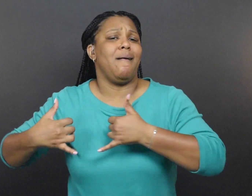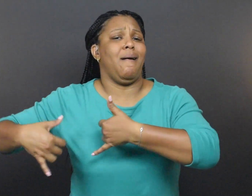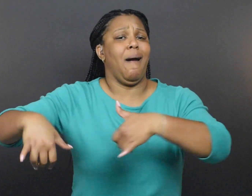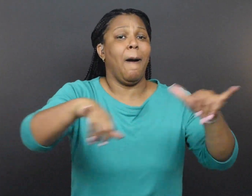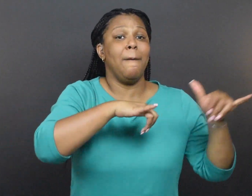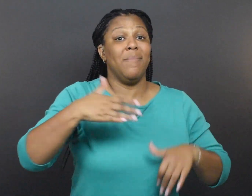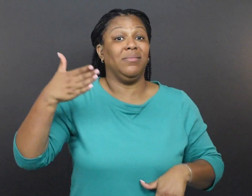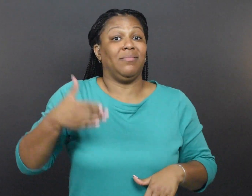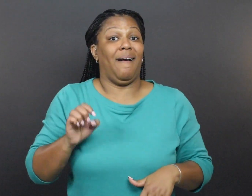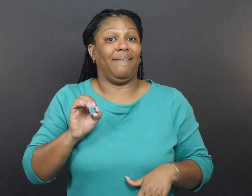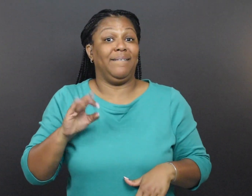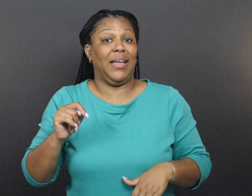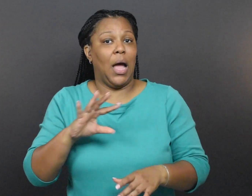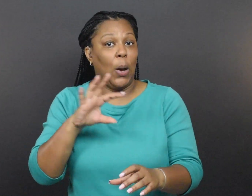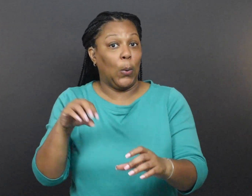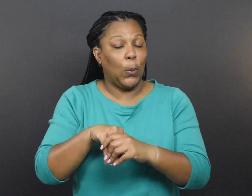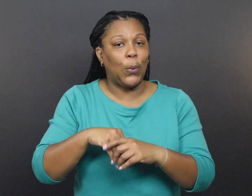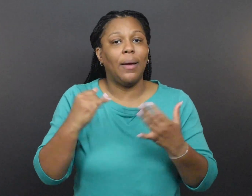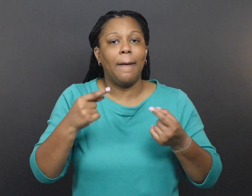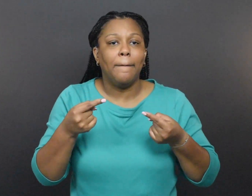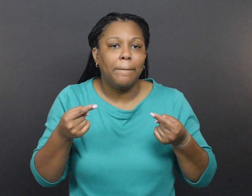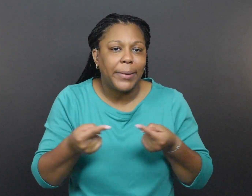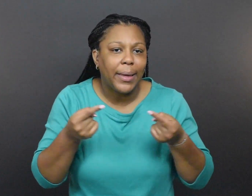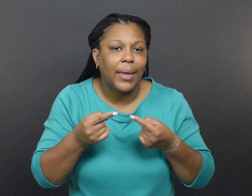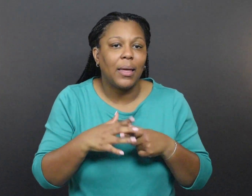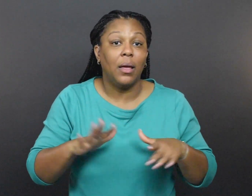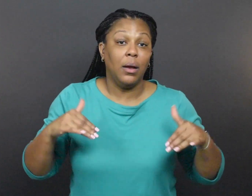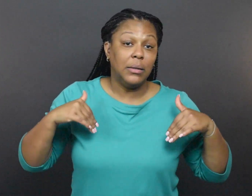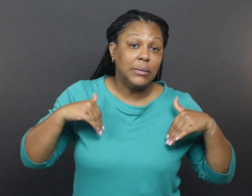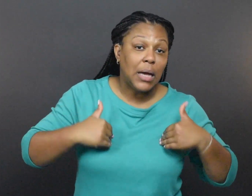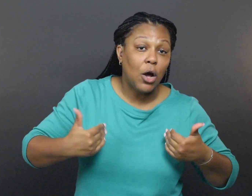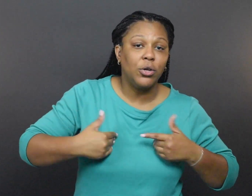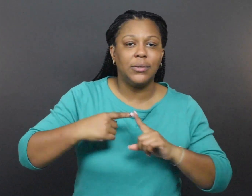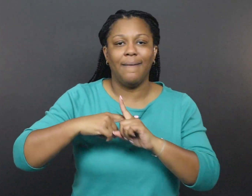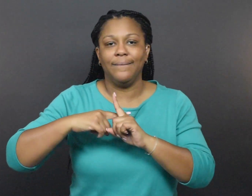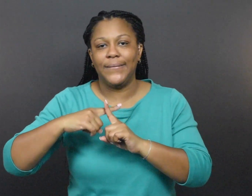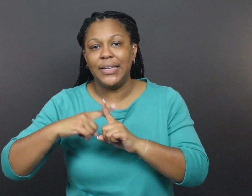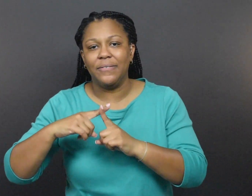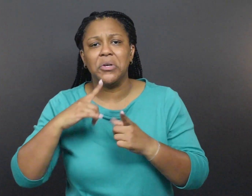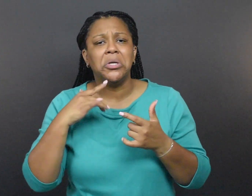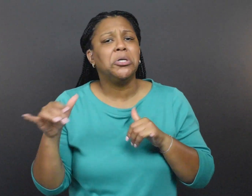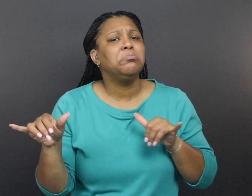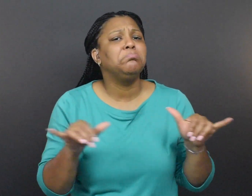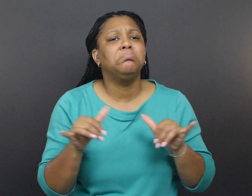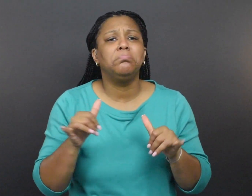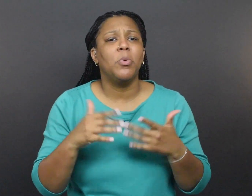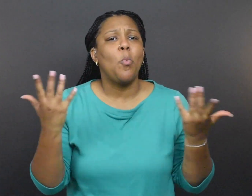Common side effects included pain, tiredness, and fever—similar